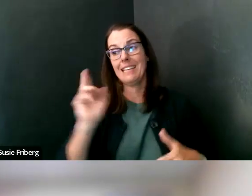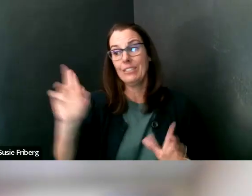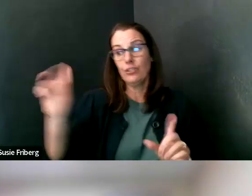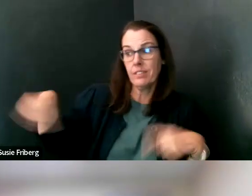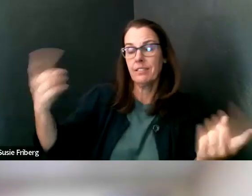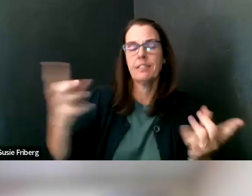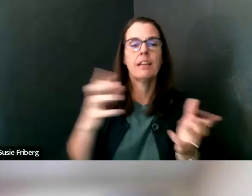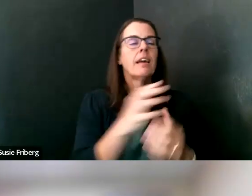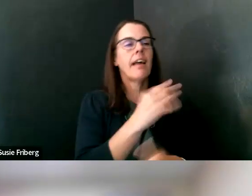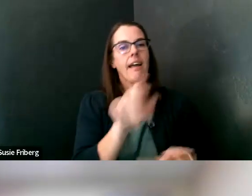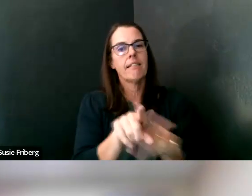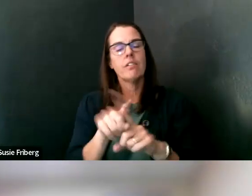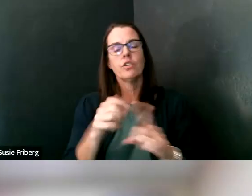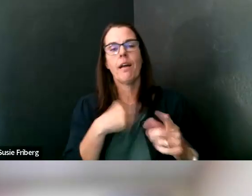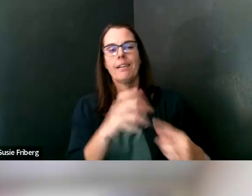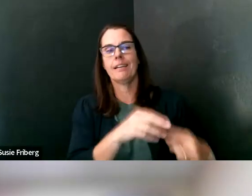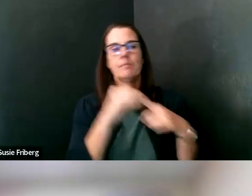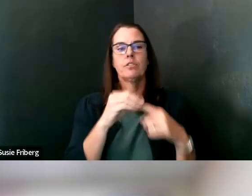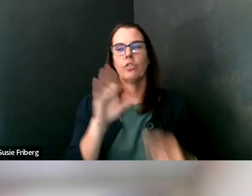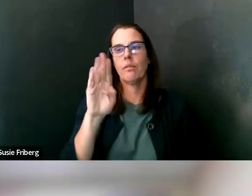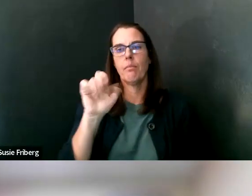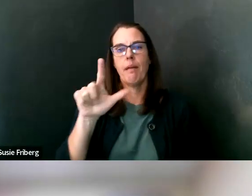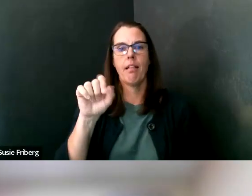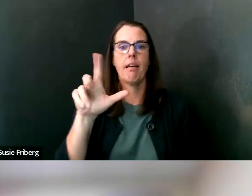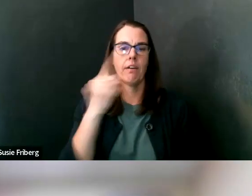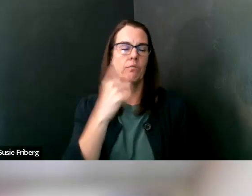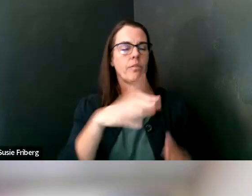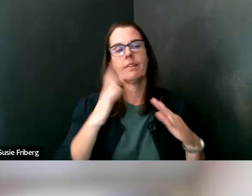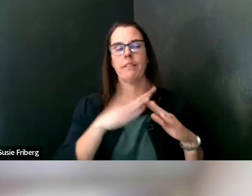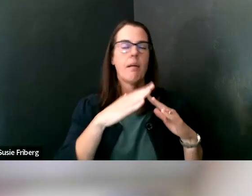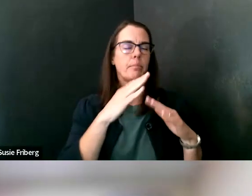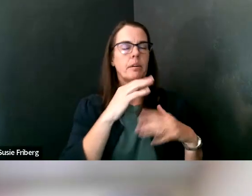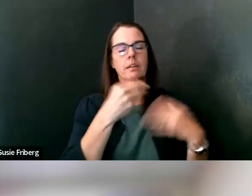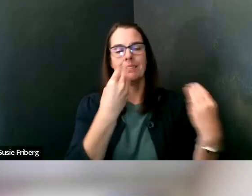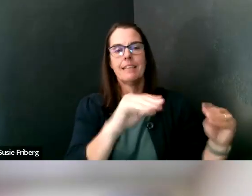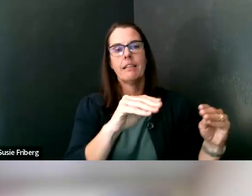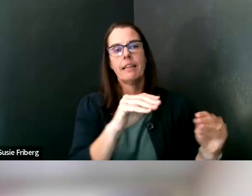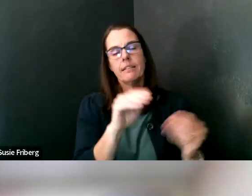included a special bailout for the top selling world's top selling cancer drugs in including